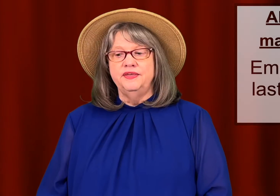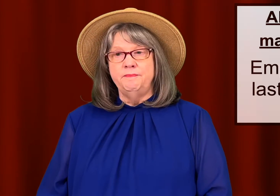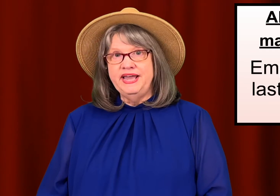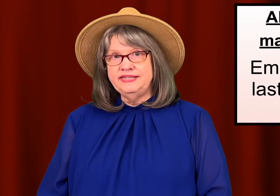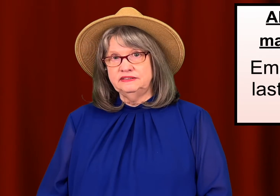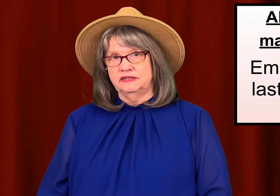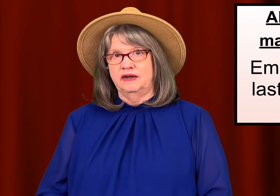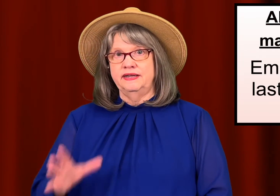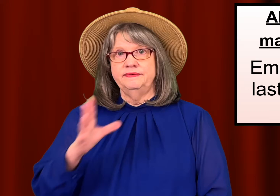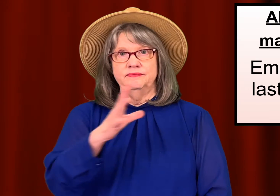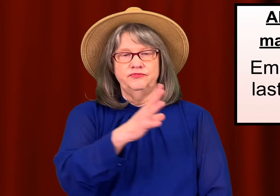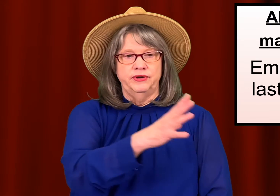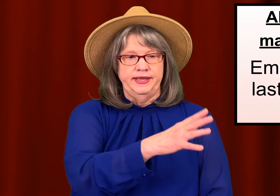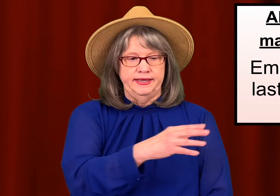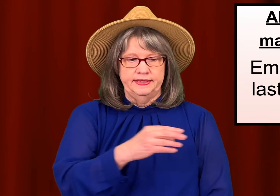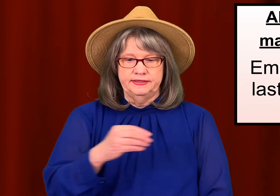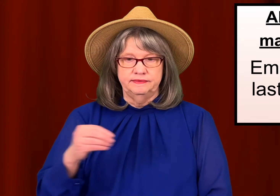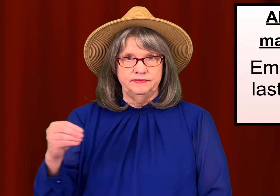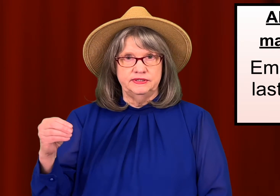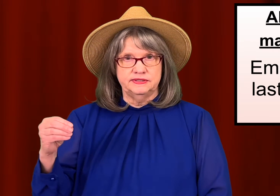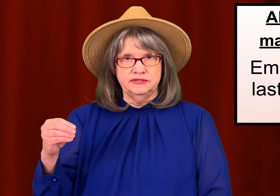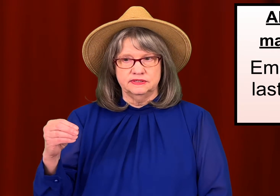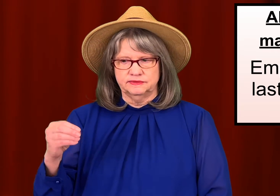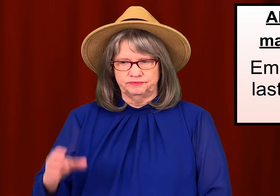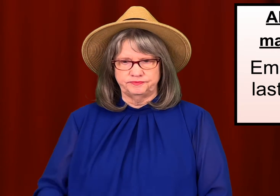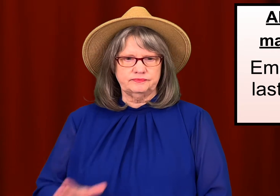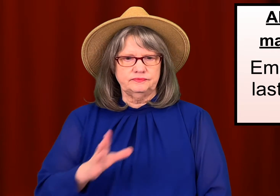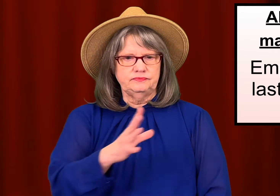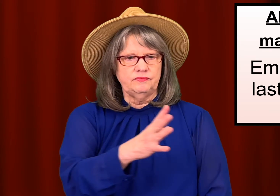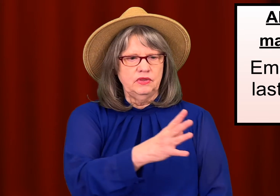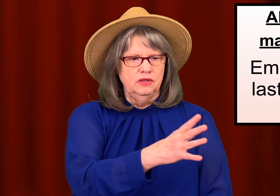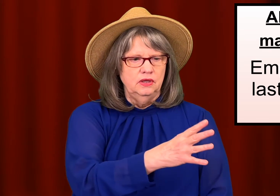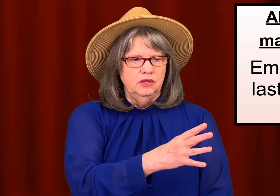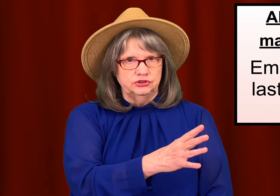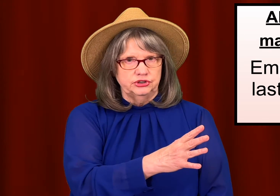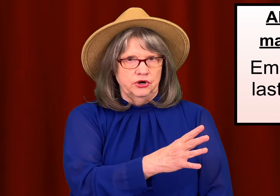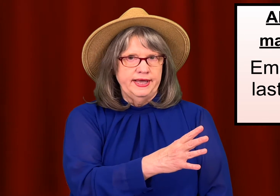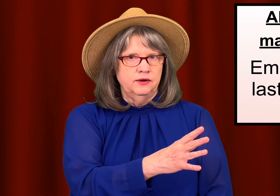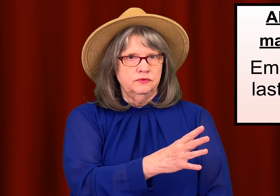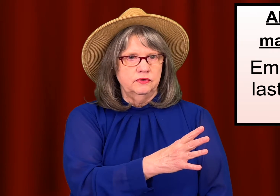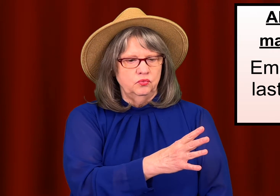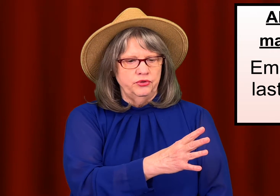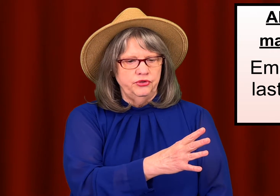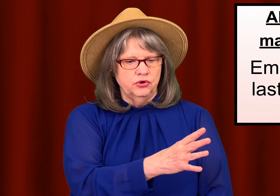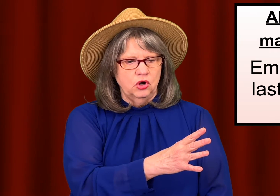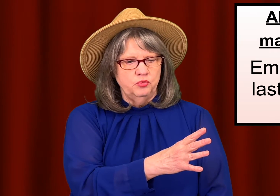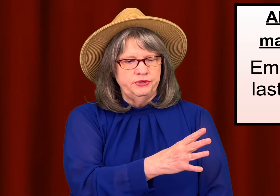The main sign for AND is this. Start out with your open